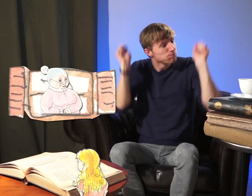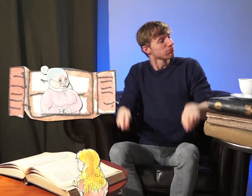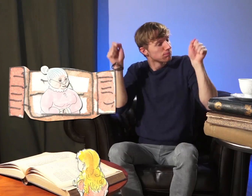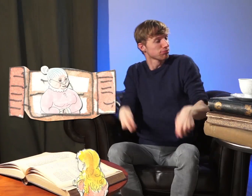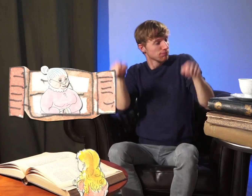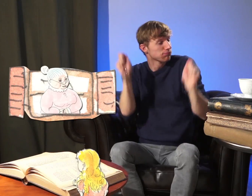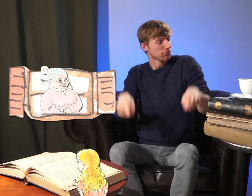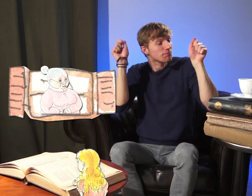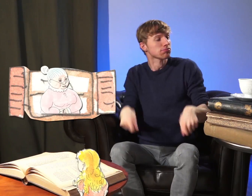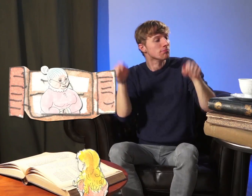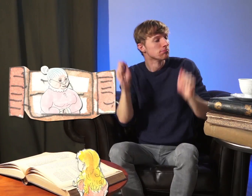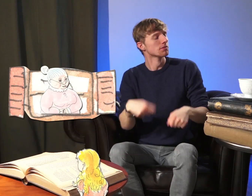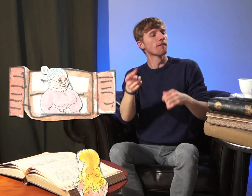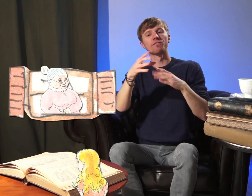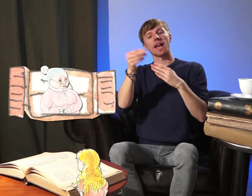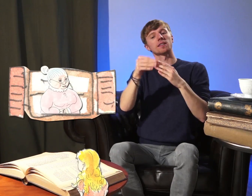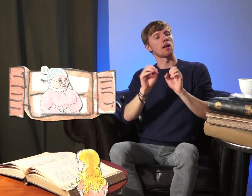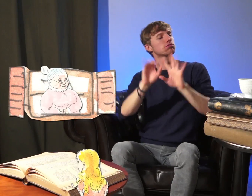"You have to make the beds, shake them well,